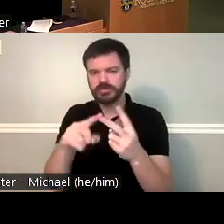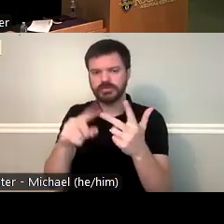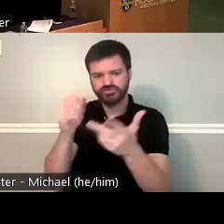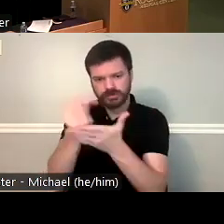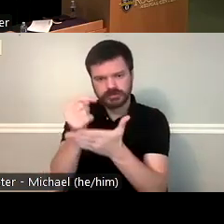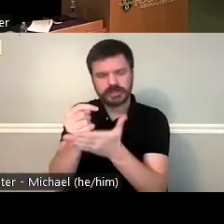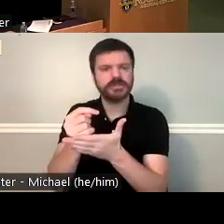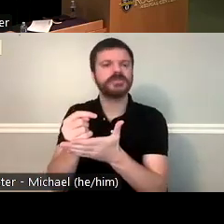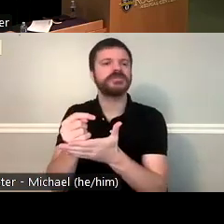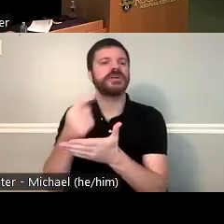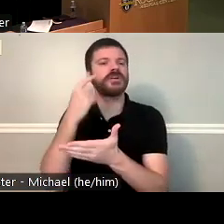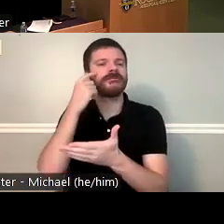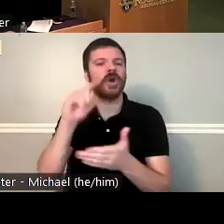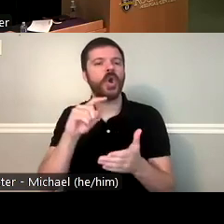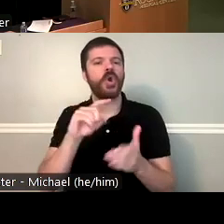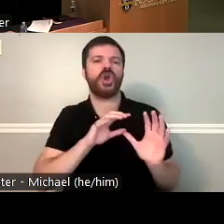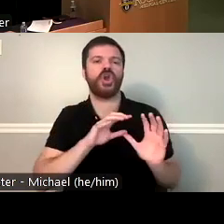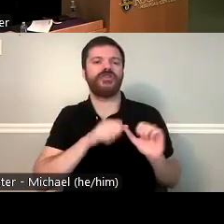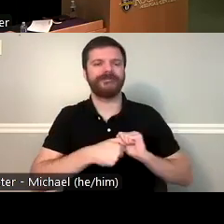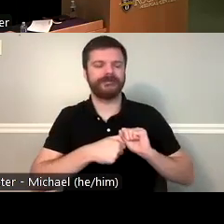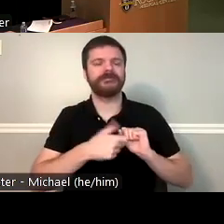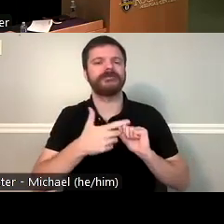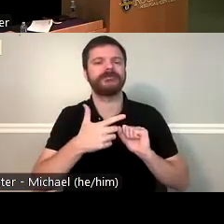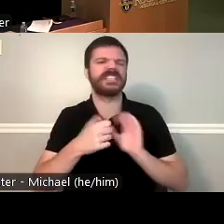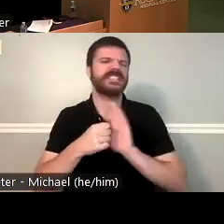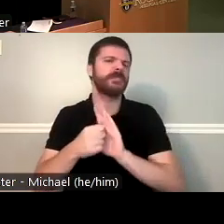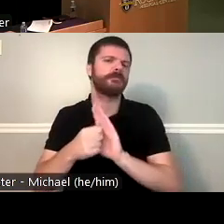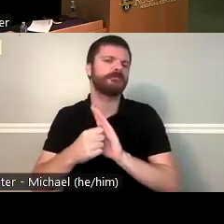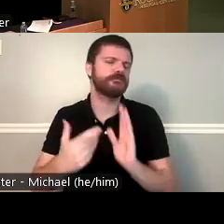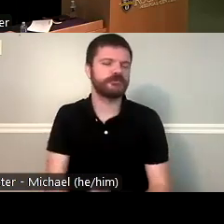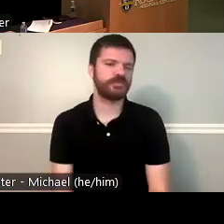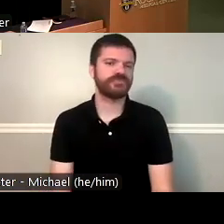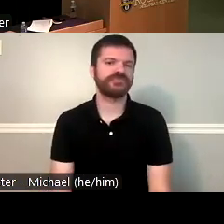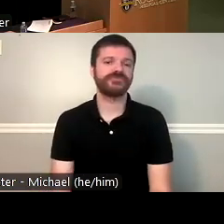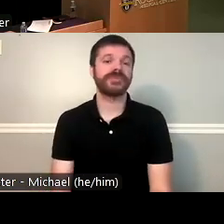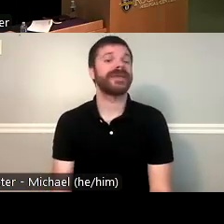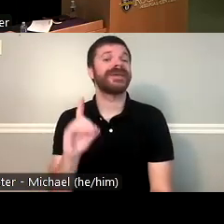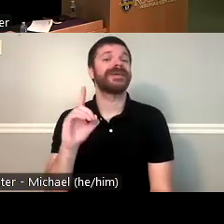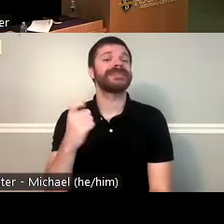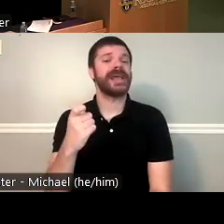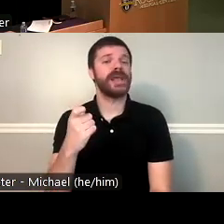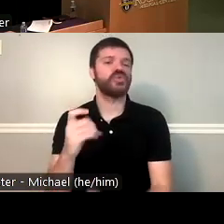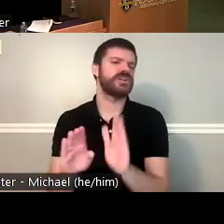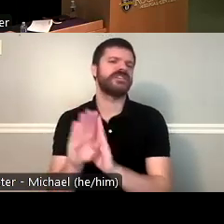of grief symptoms uh and the diagnosis that was developed over the last decade and is now